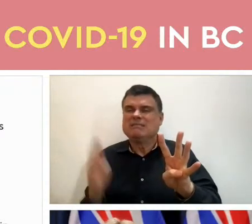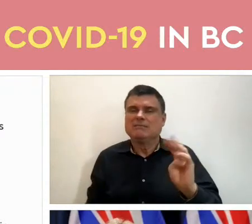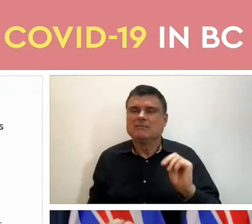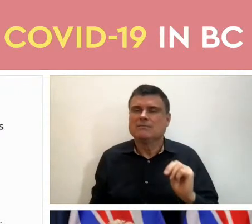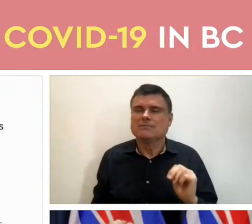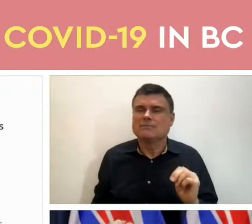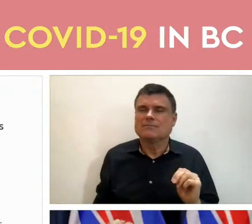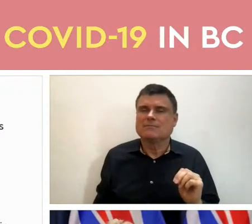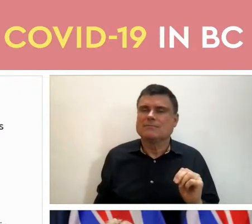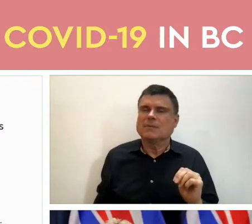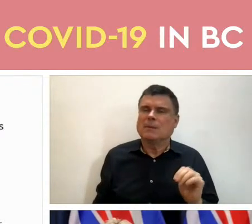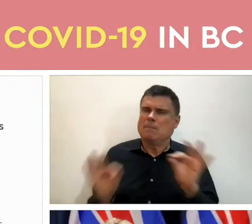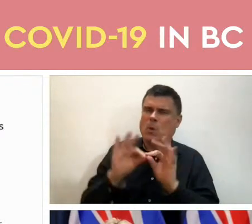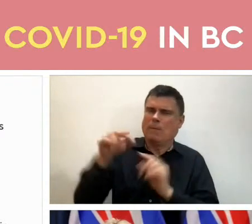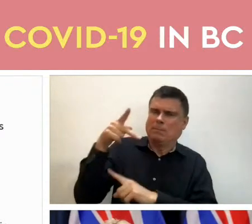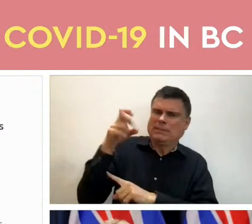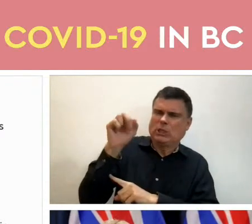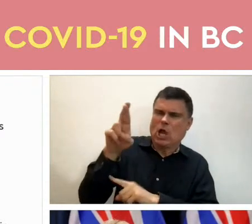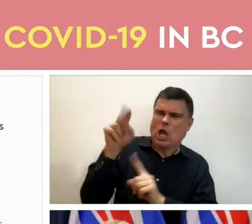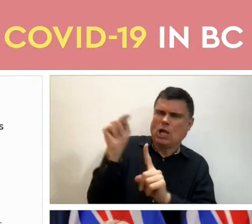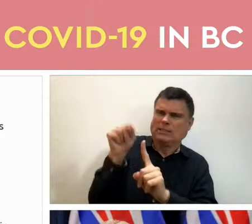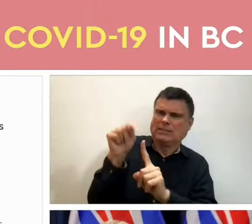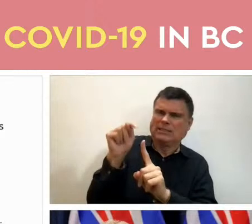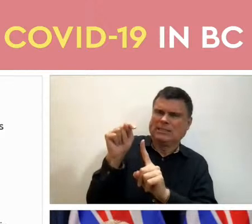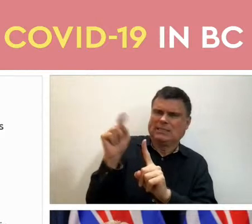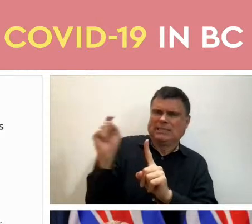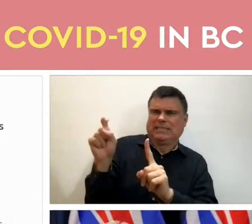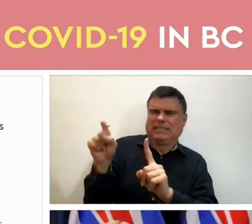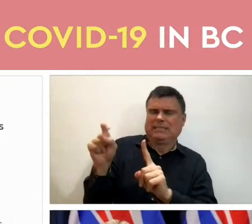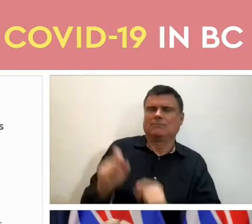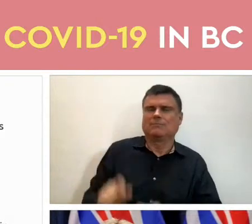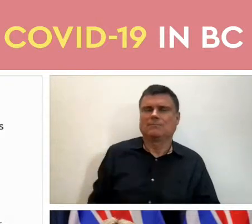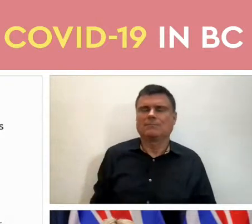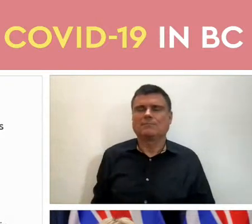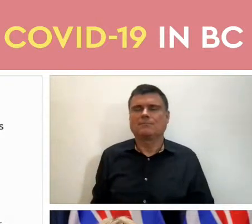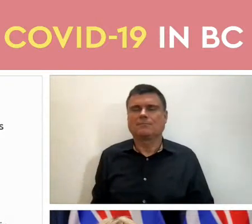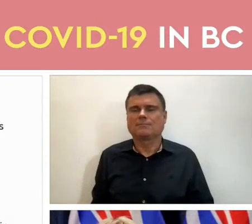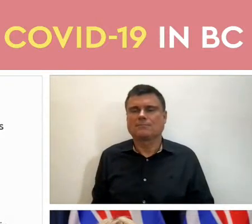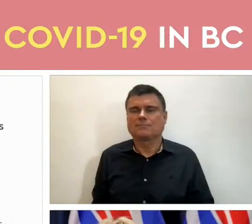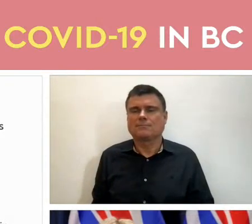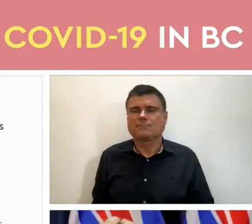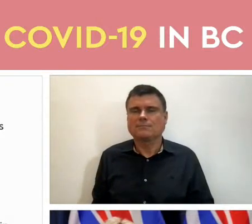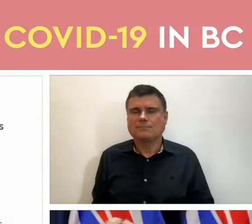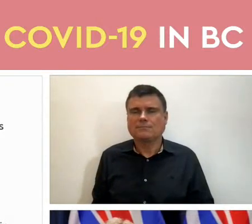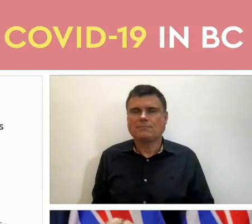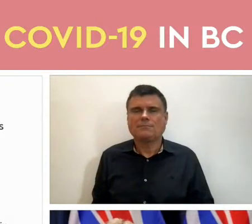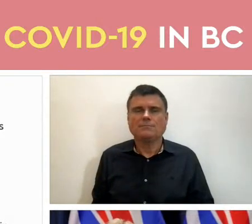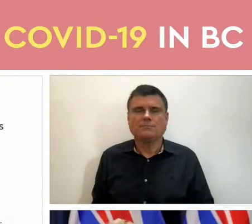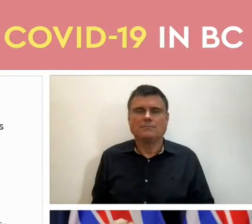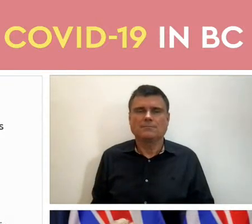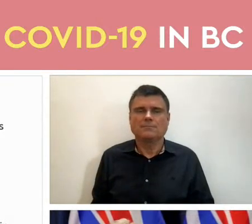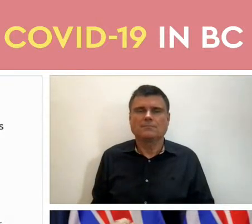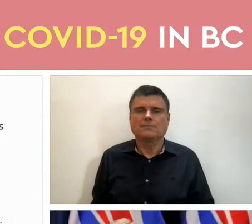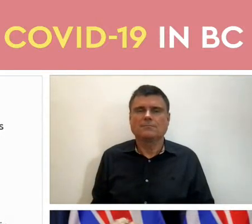types of these tests. And distributed about 1.26 million across the province